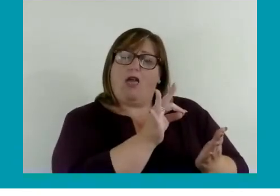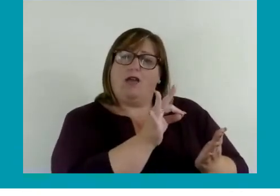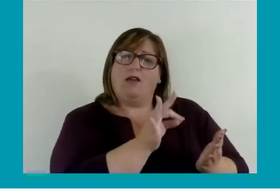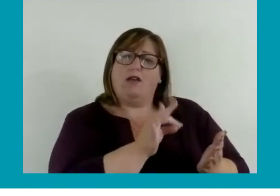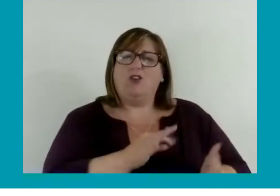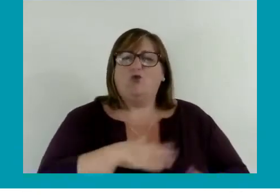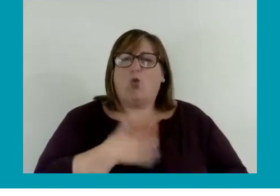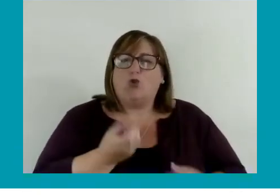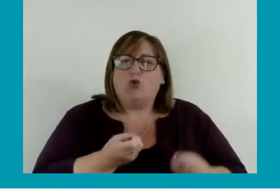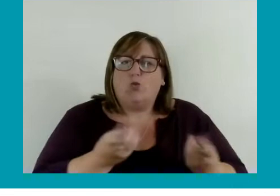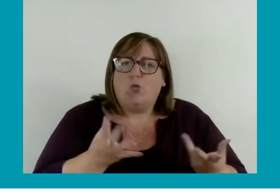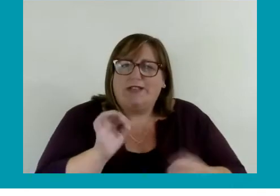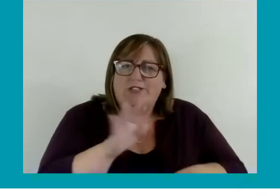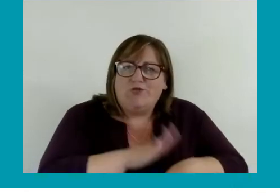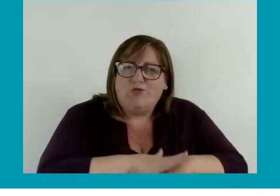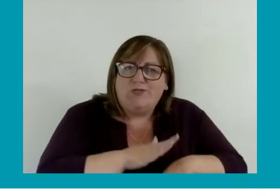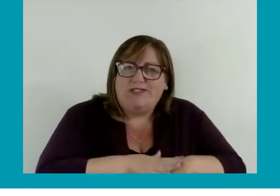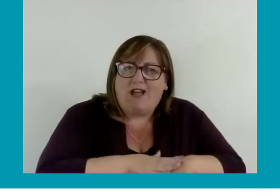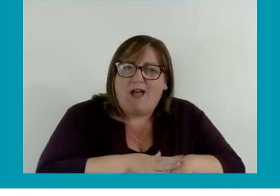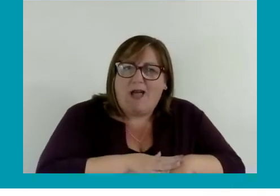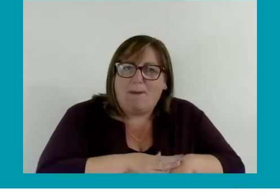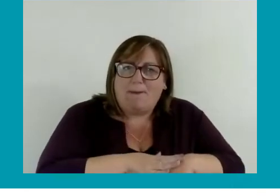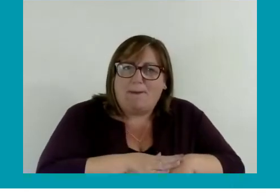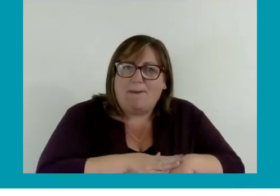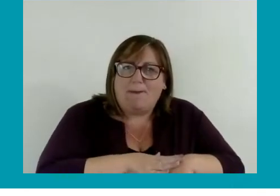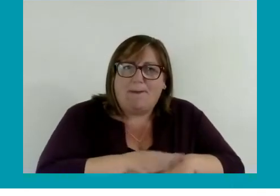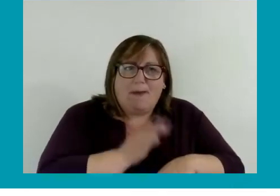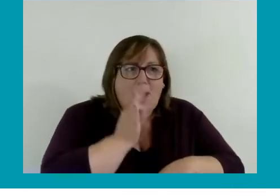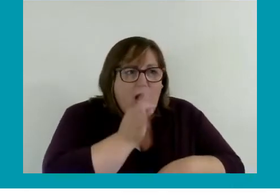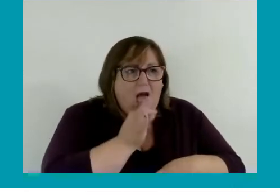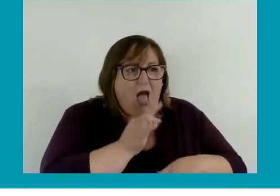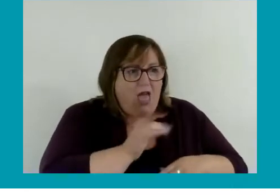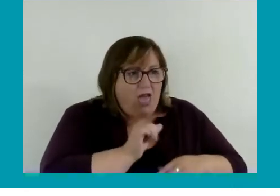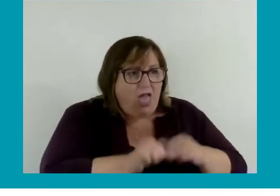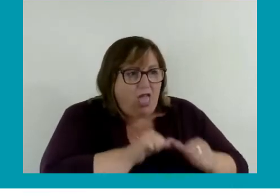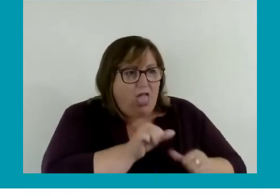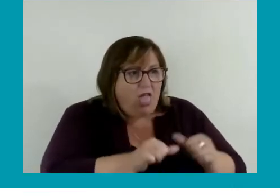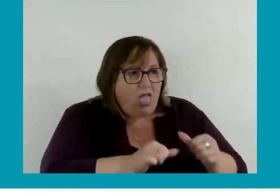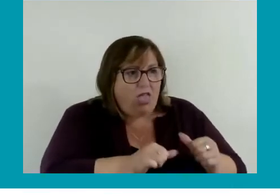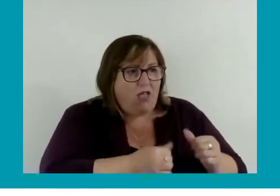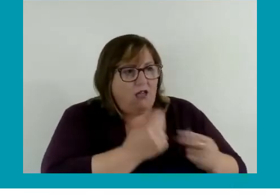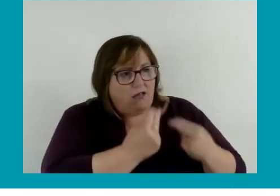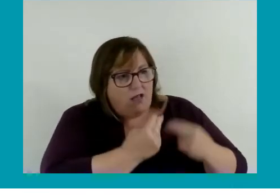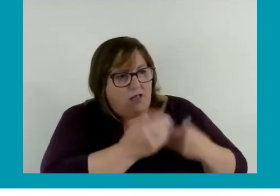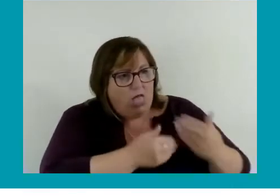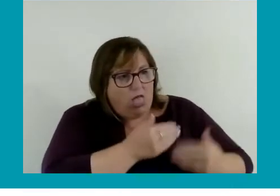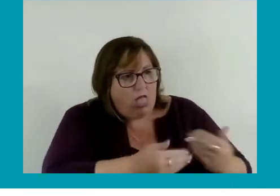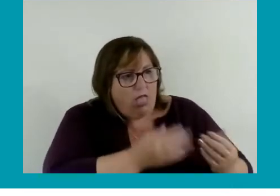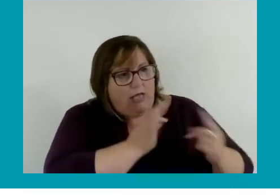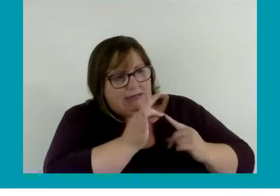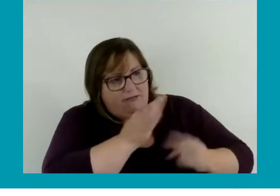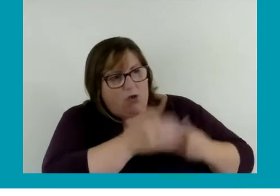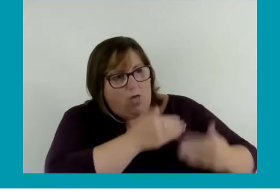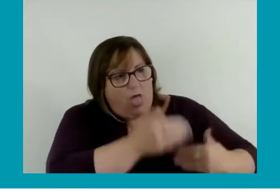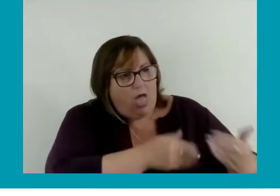um when you've invested quite a lot of time in it um but also some although we try not to do this